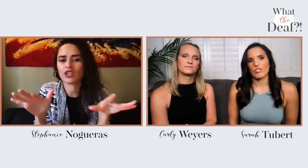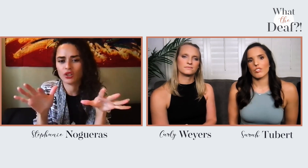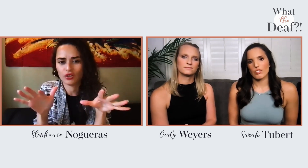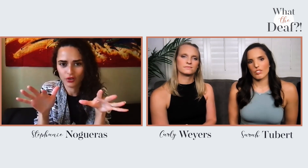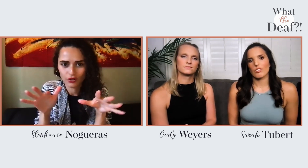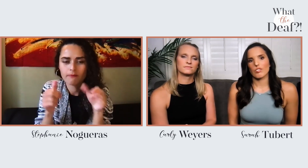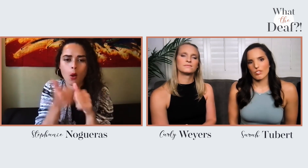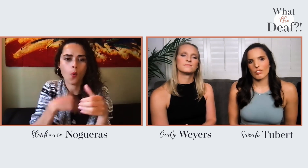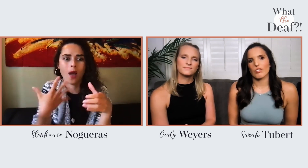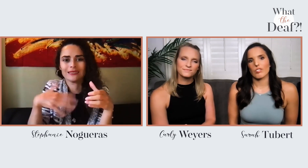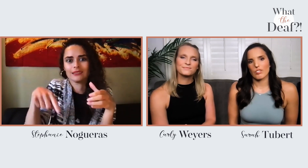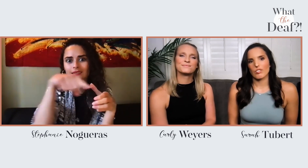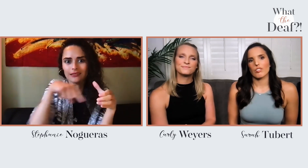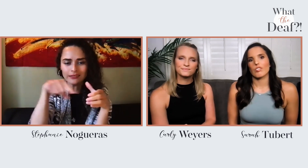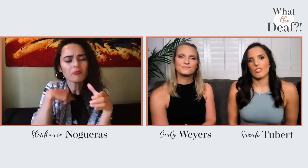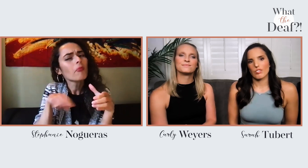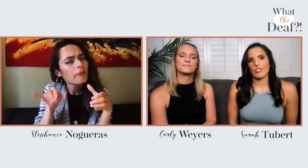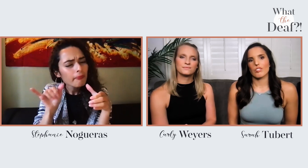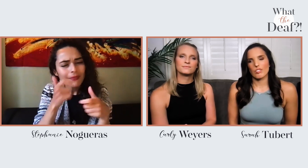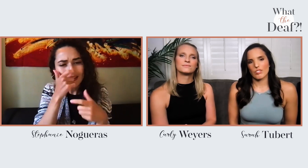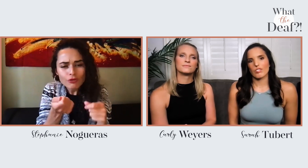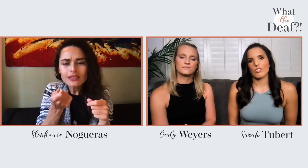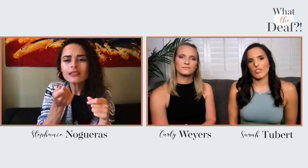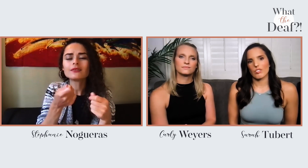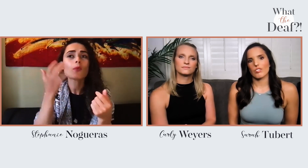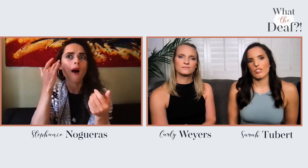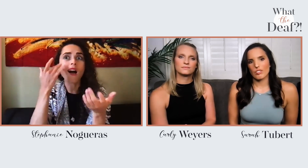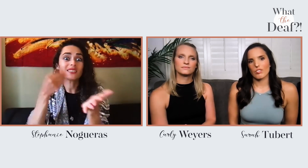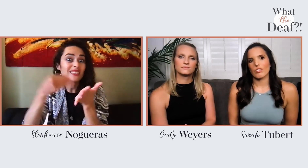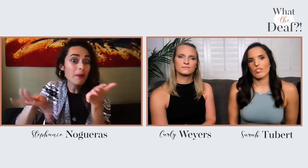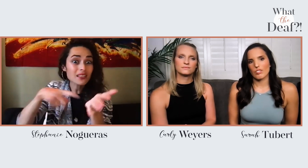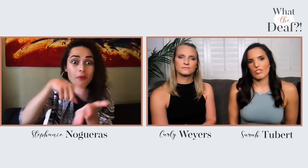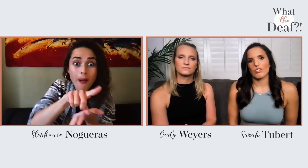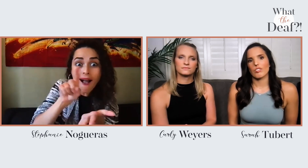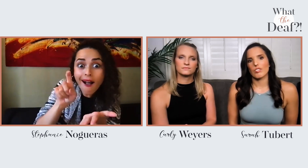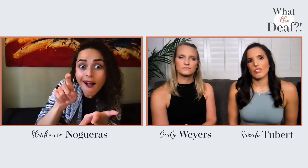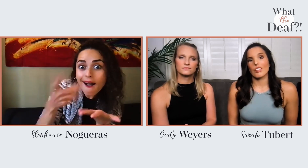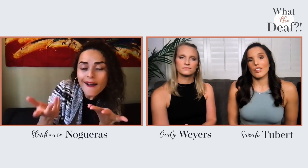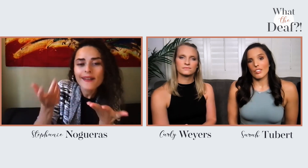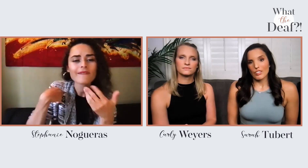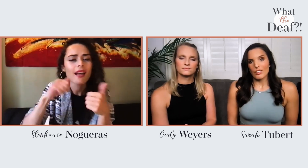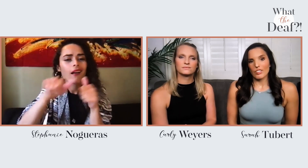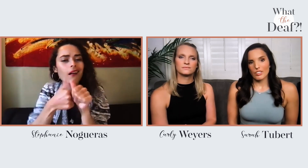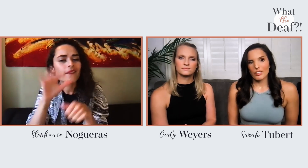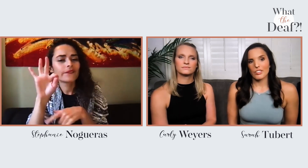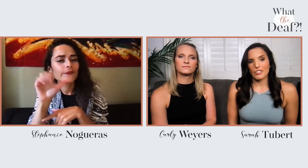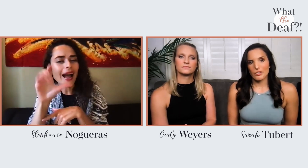but that's not diversity, because a lot of those people in those groups are also just, they're white, and my question is, like, is it tough to pay them?